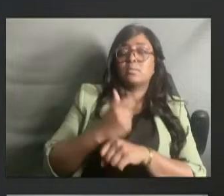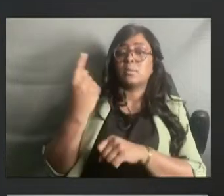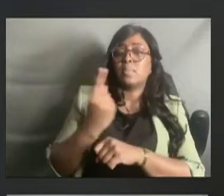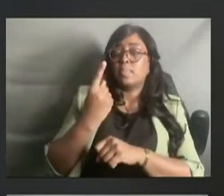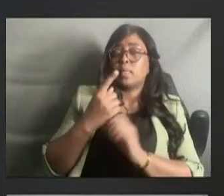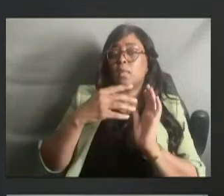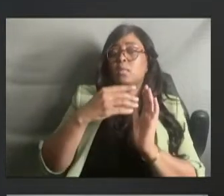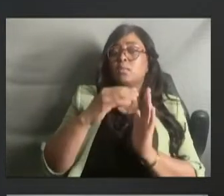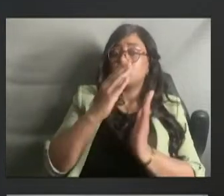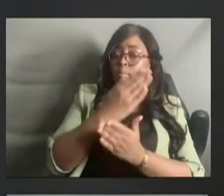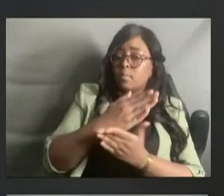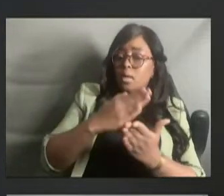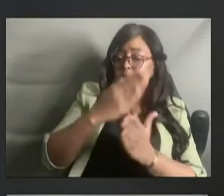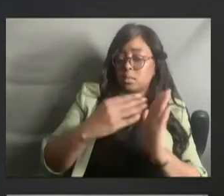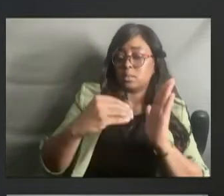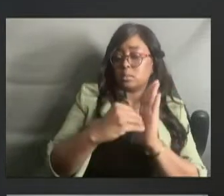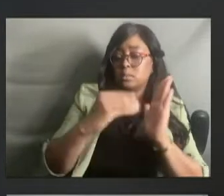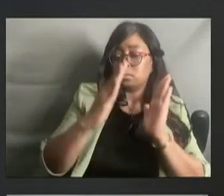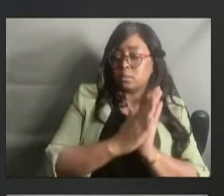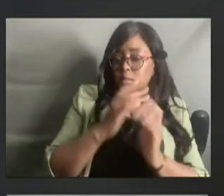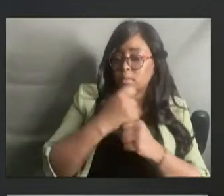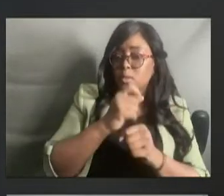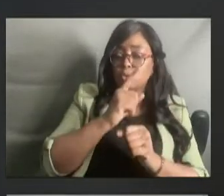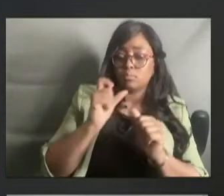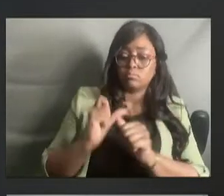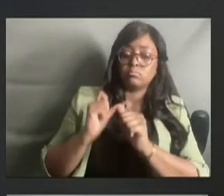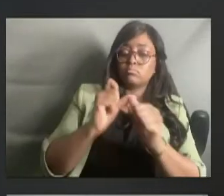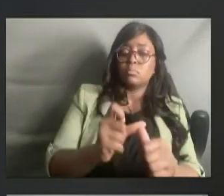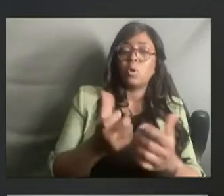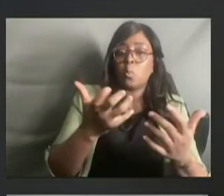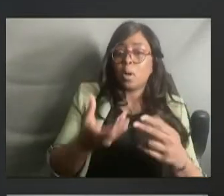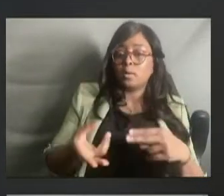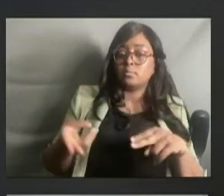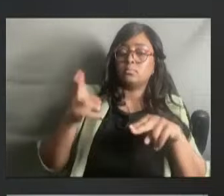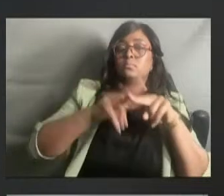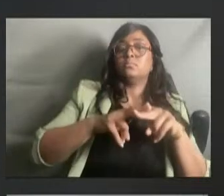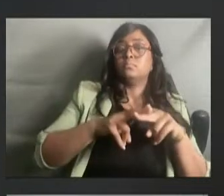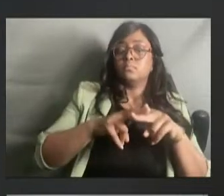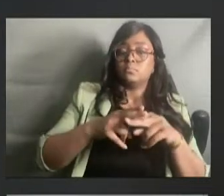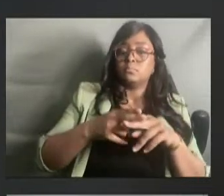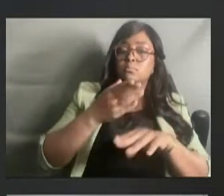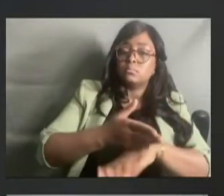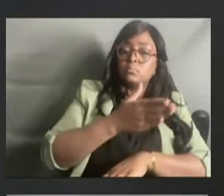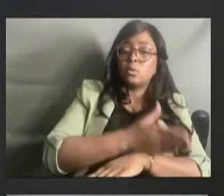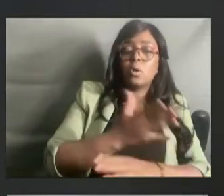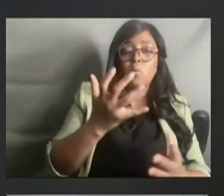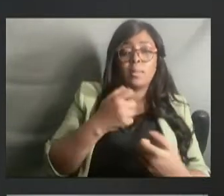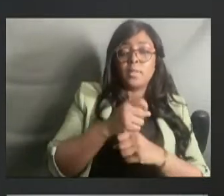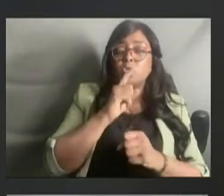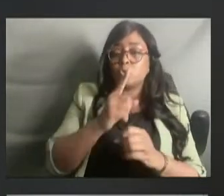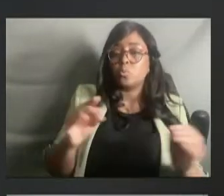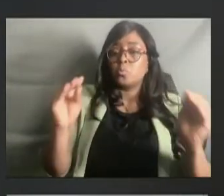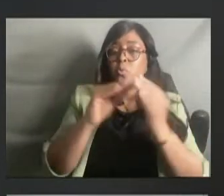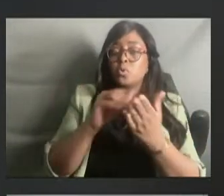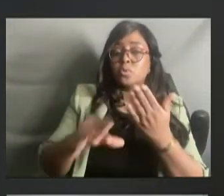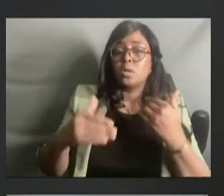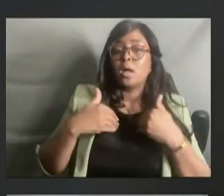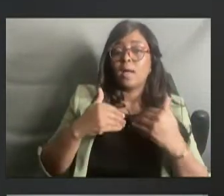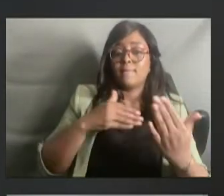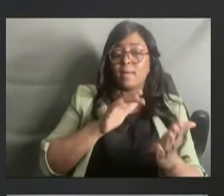we want to do is we want to solidify something in the budget and make it real and permanent, and we want to enhance it. We